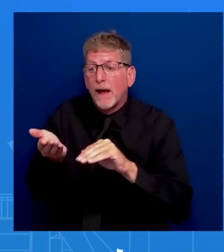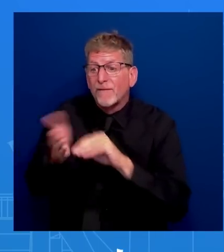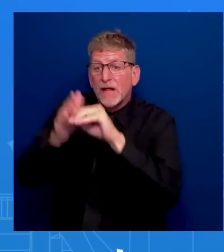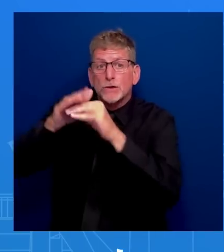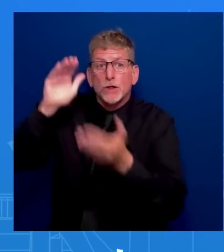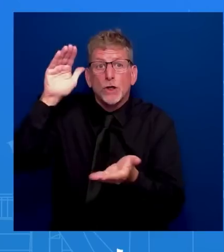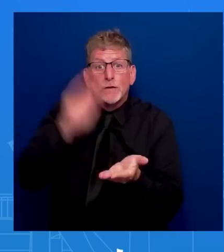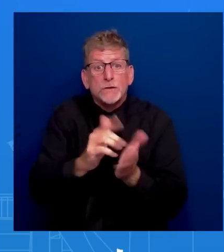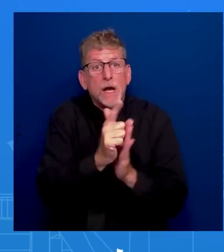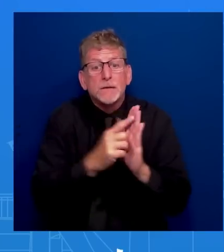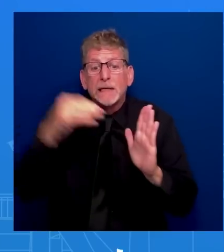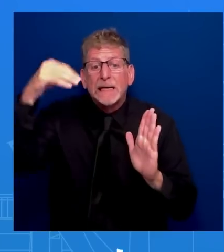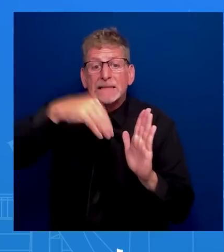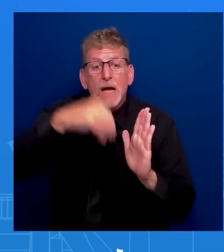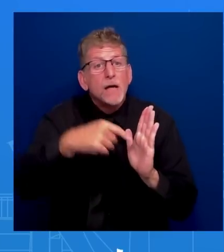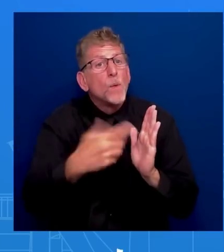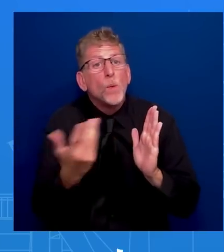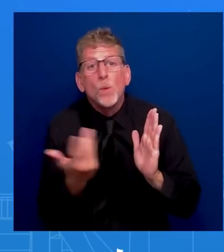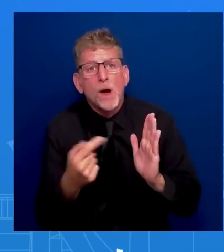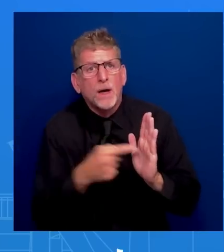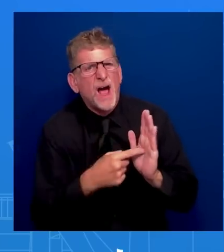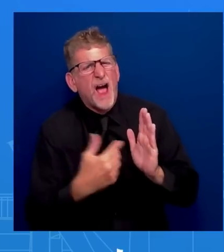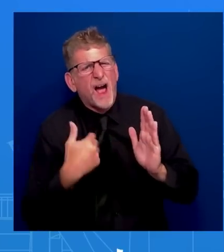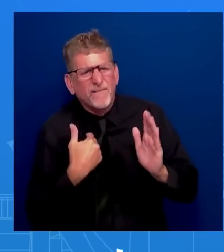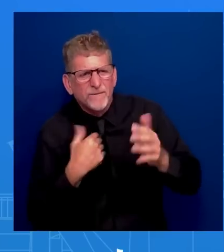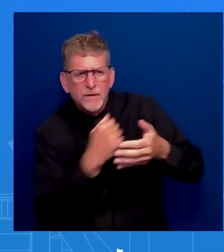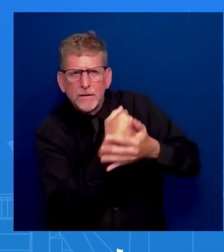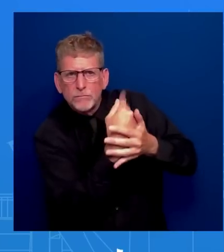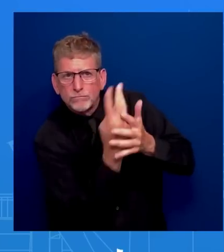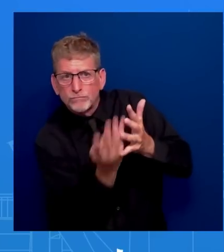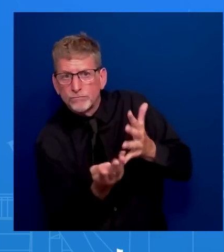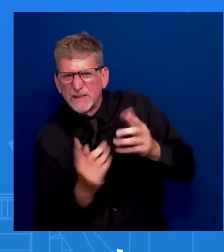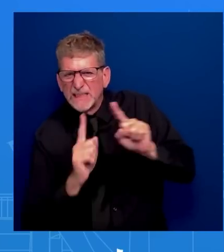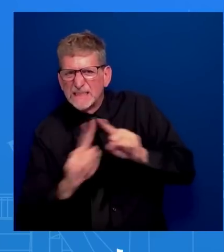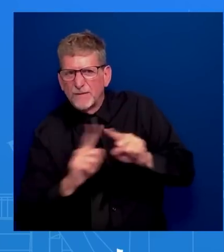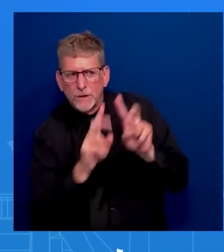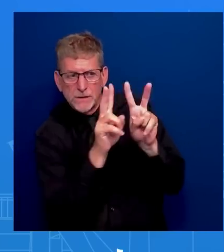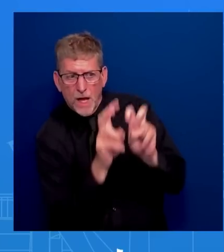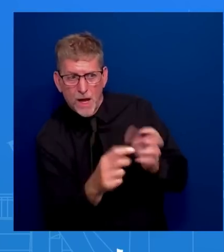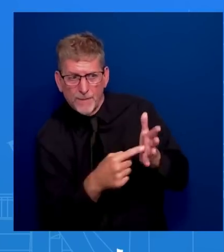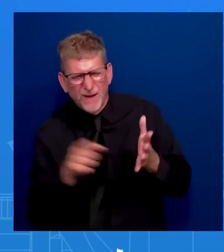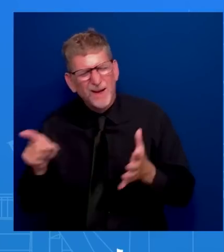feel about these -- about lowering costs -- energy costs; lowering premiums --